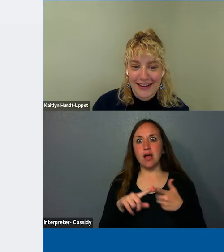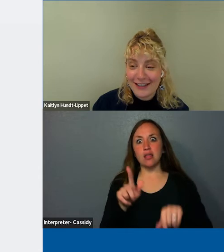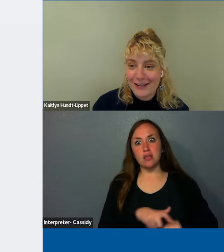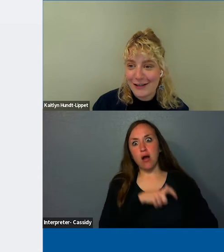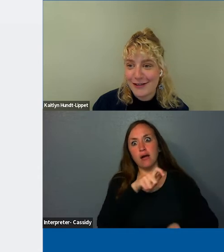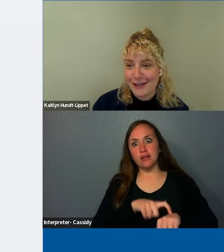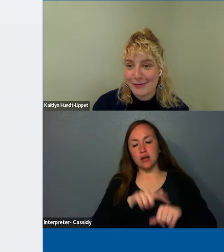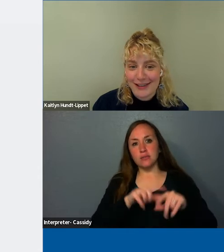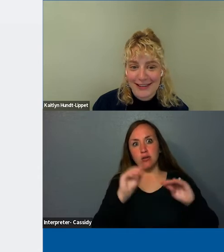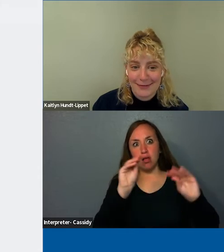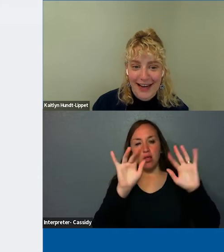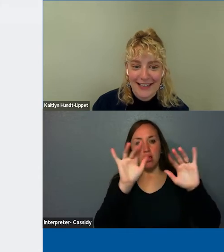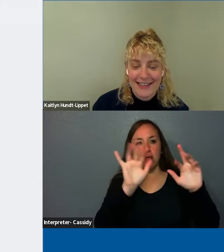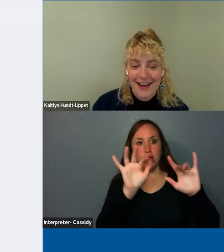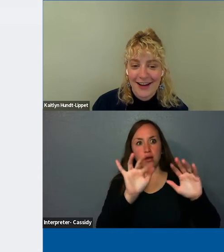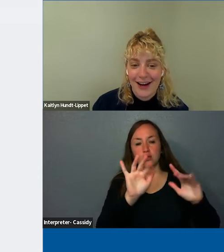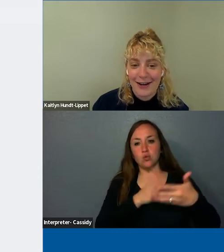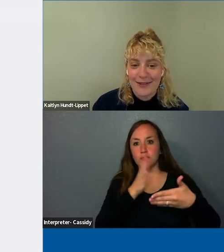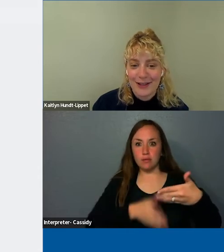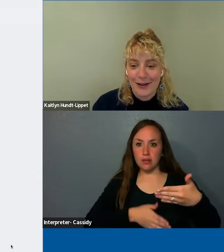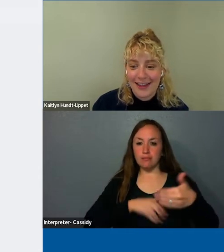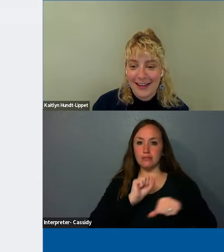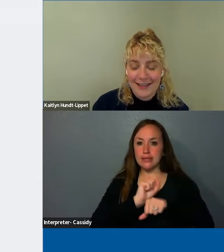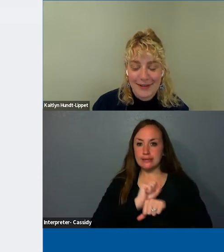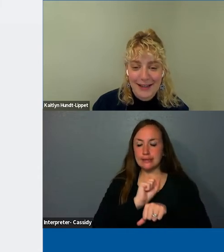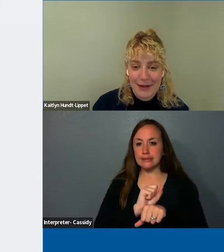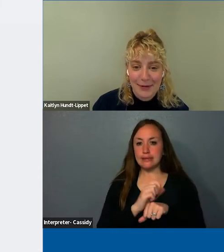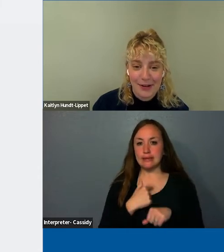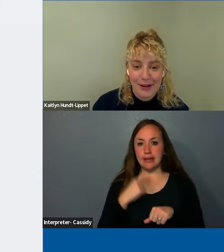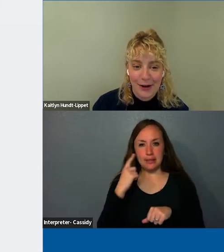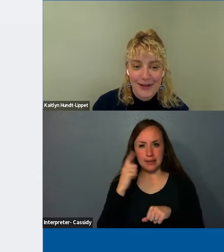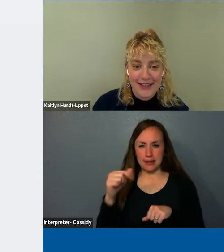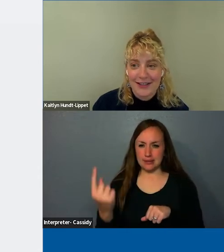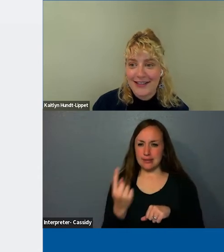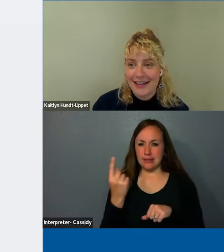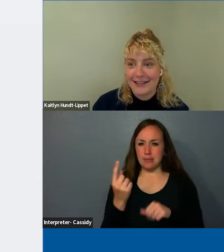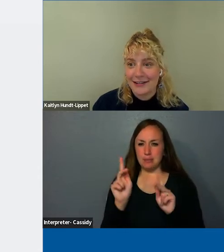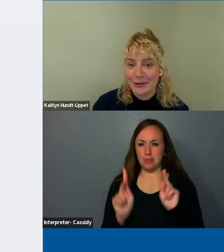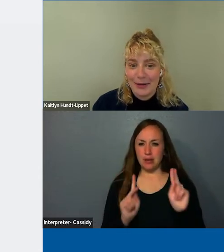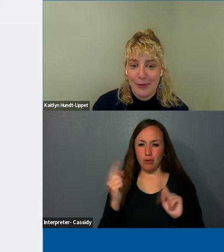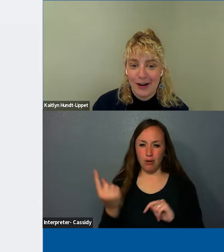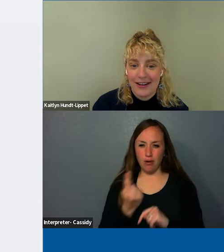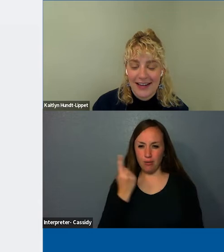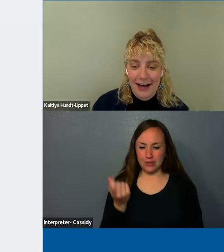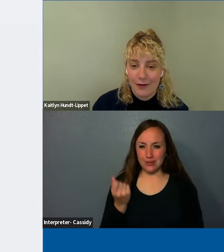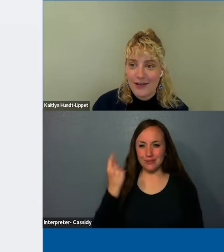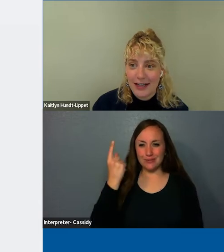than they need to to complete some tasks, so I think it's something that people always understand a little bit more to have those